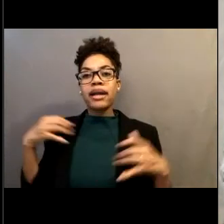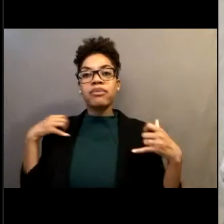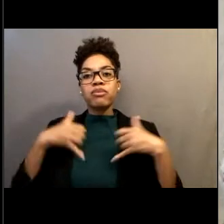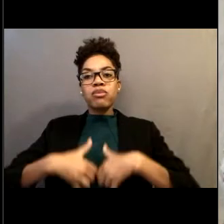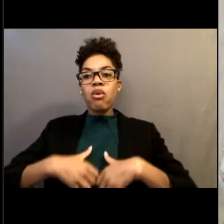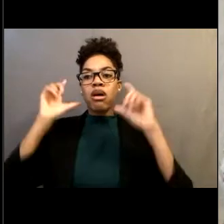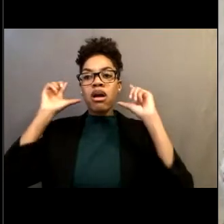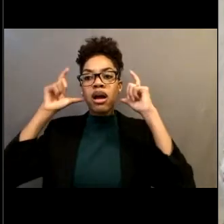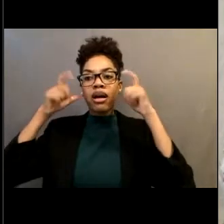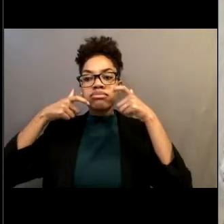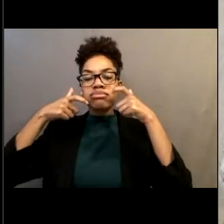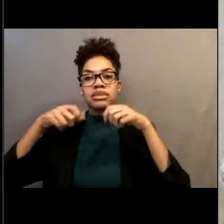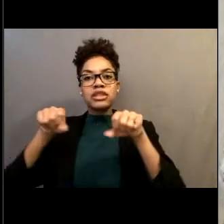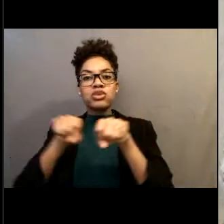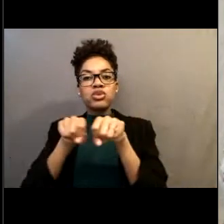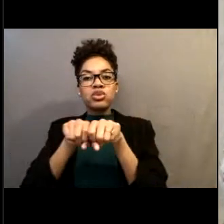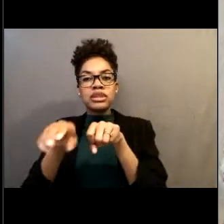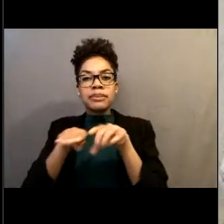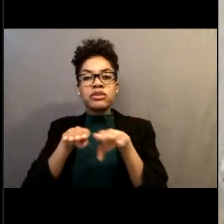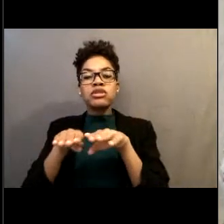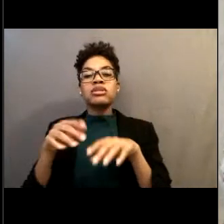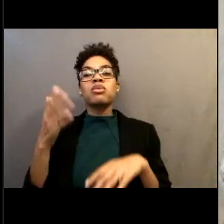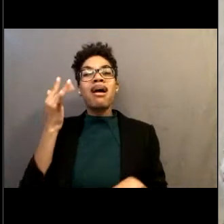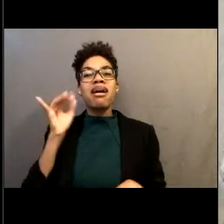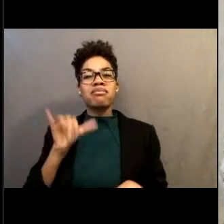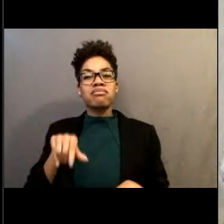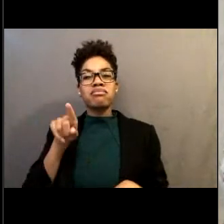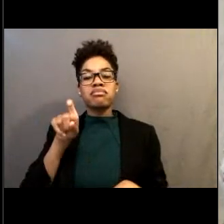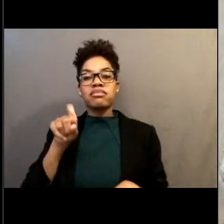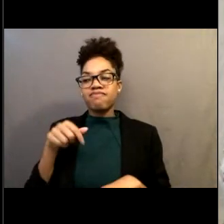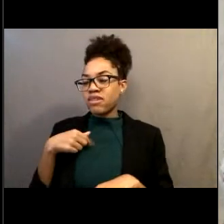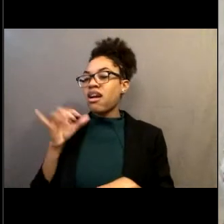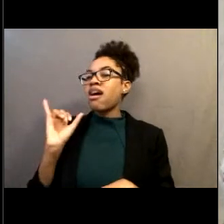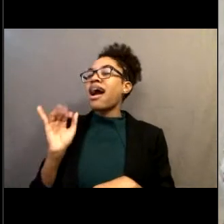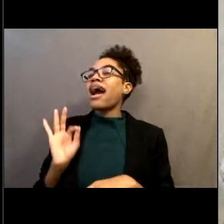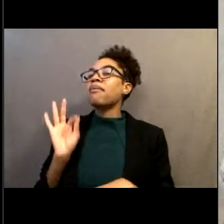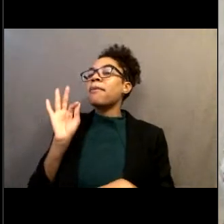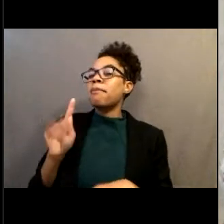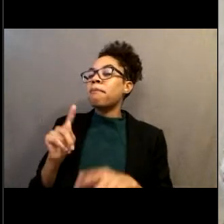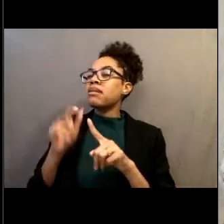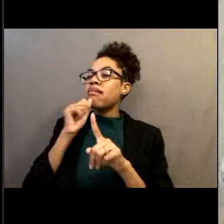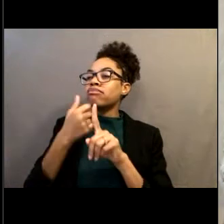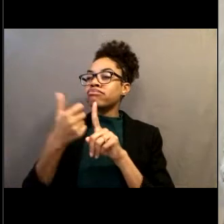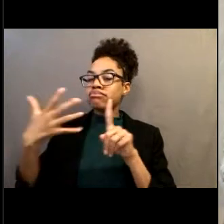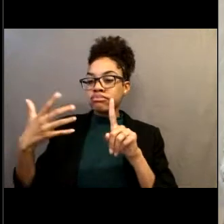I alluded to it, but I should go into it. All of these, when you go to work at a facility like this,